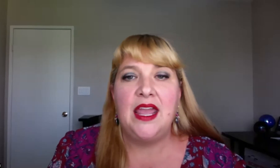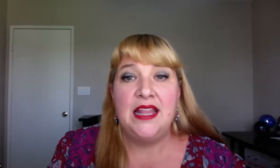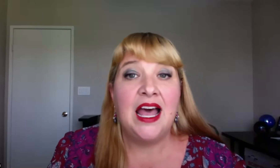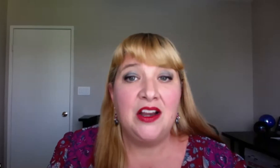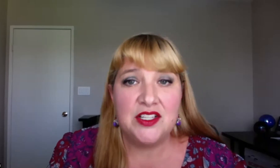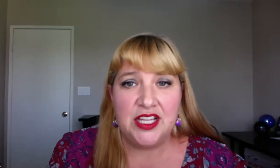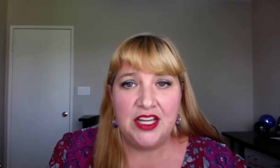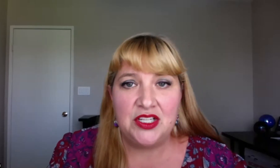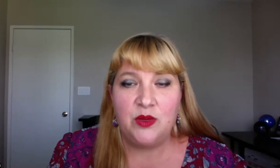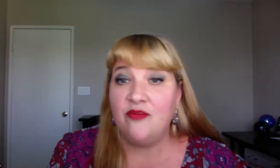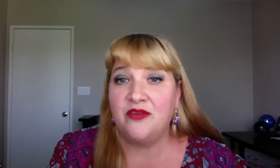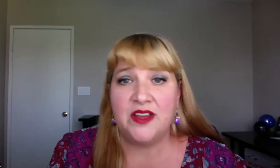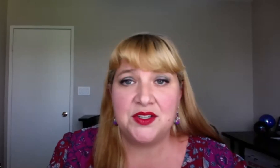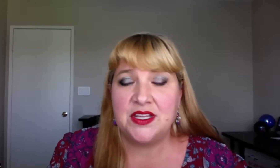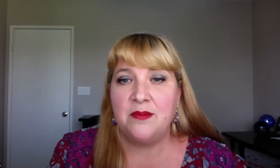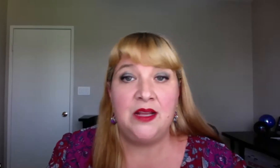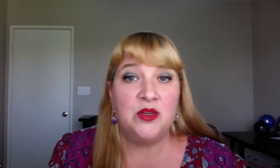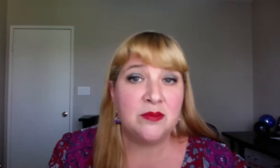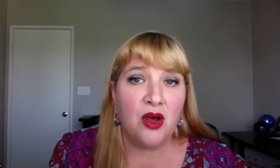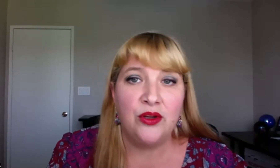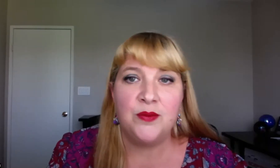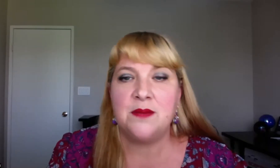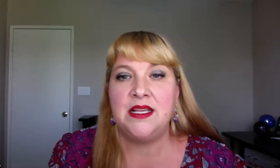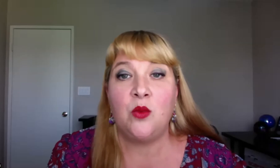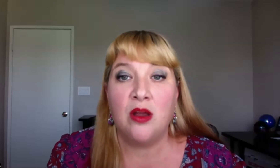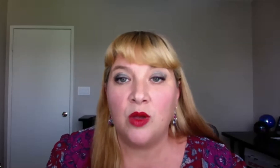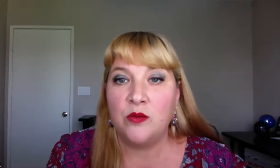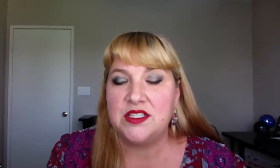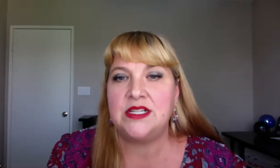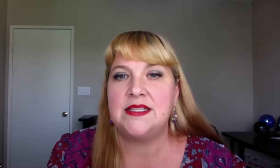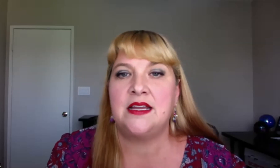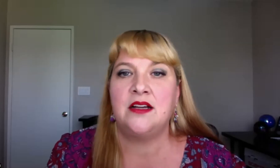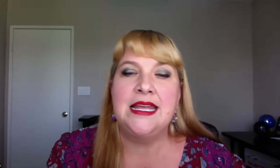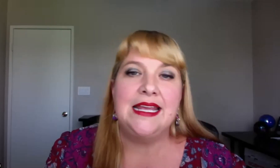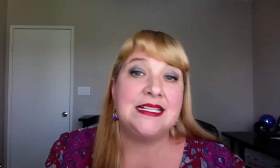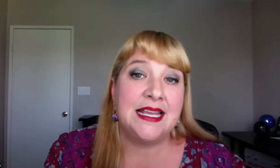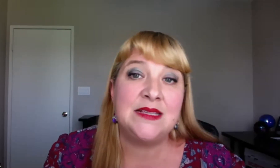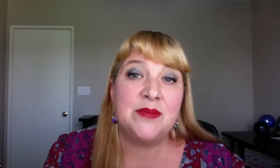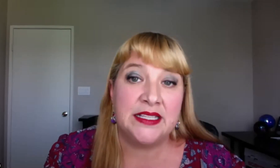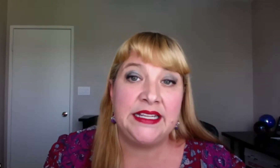Renee Marshall: In higher education. We have professors that are meeting with small groups are meeting one on one with students, their accessibility.